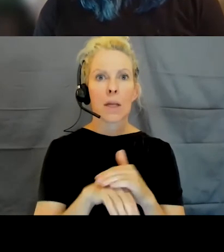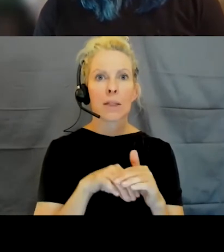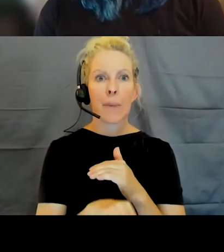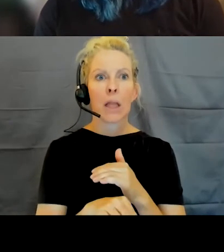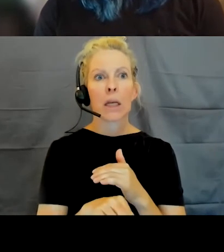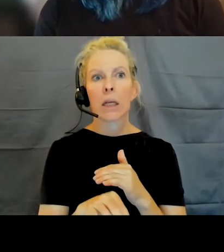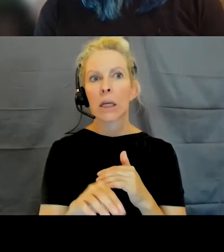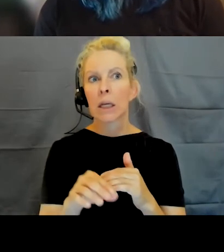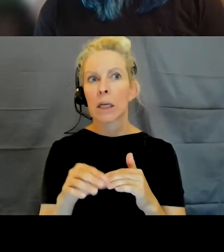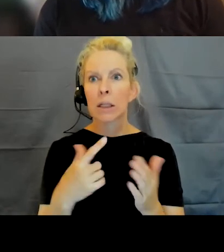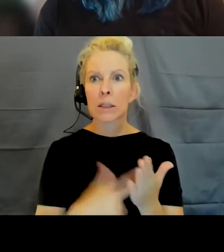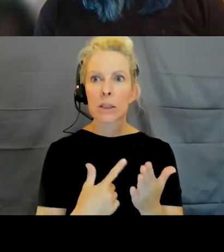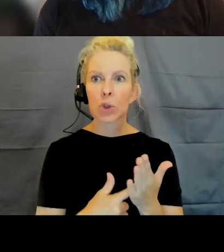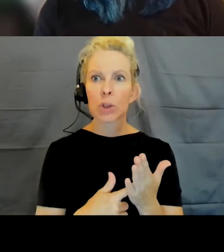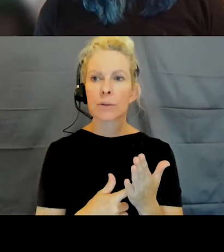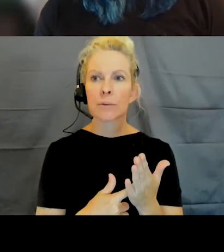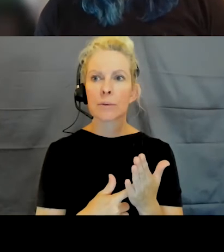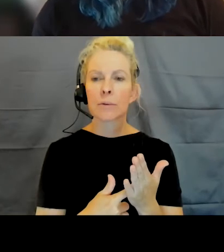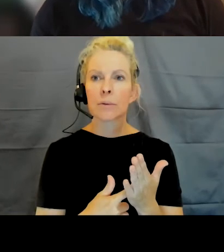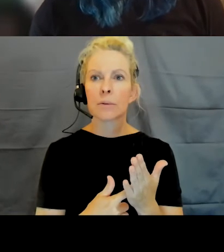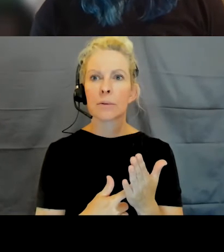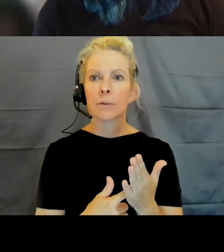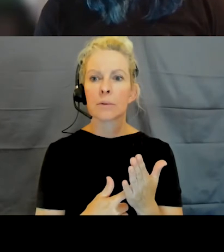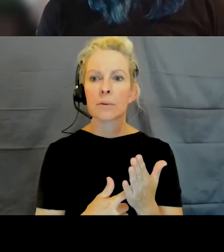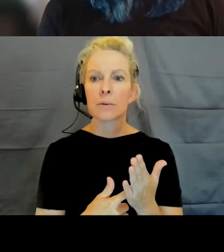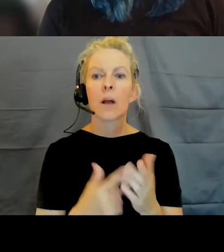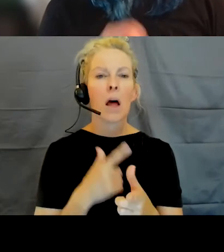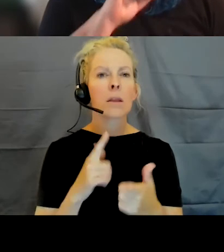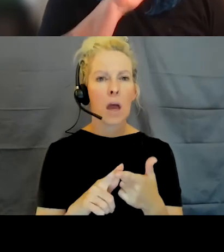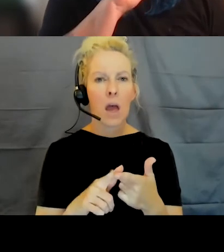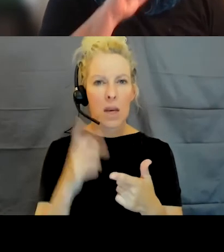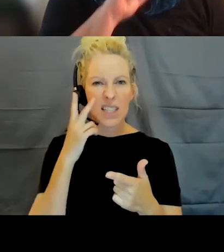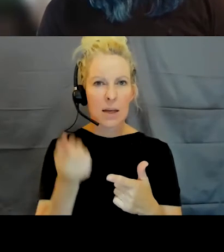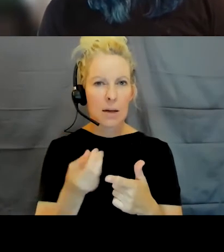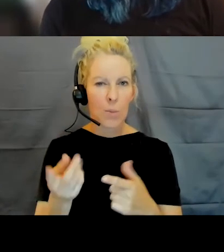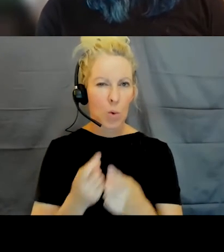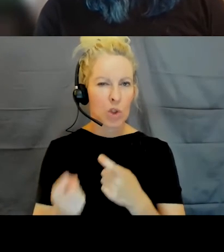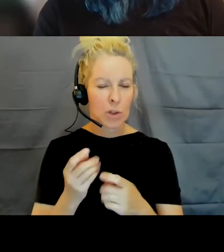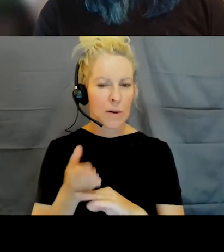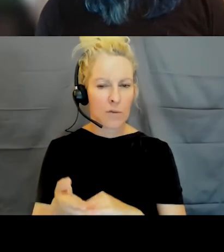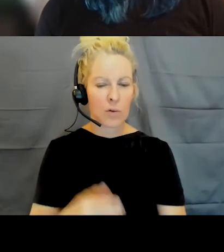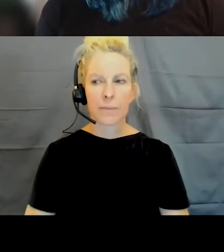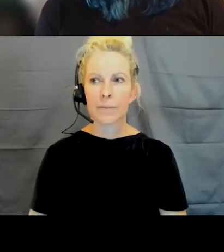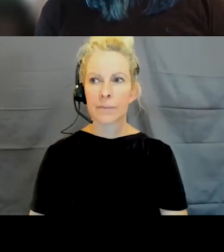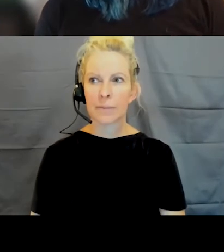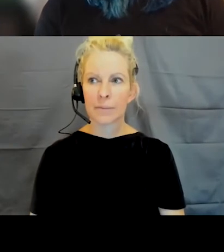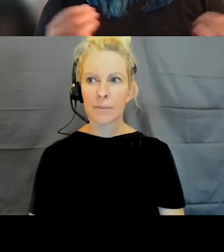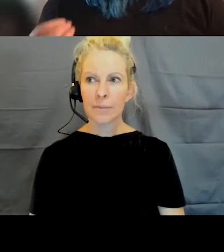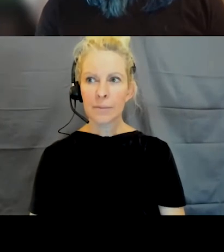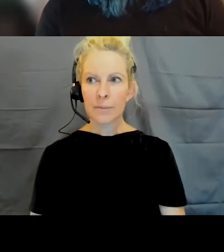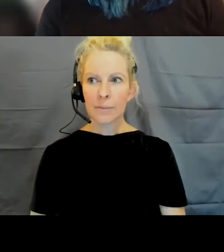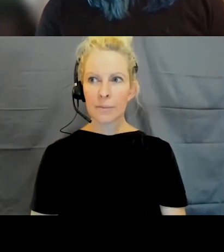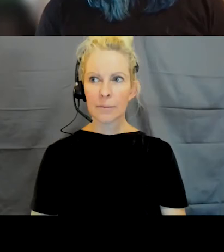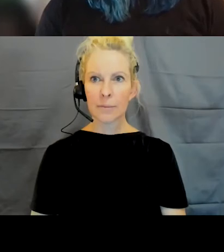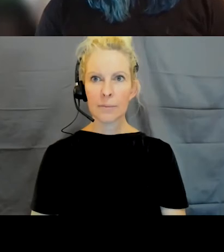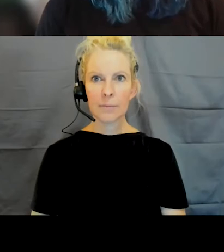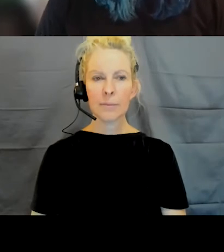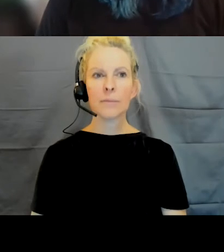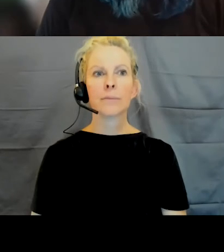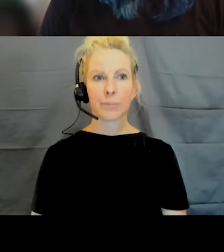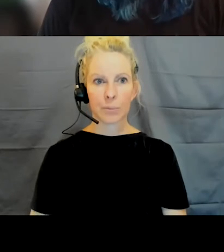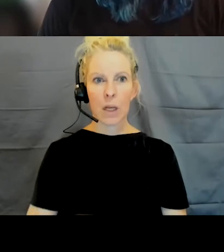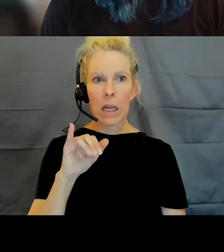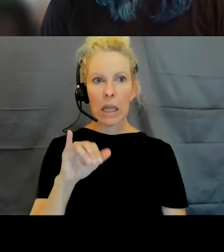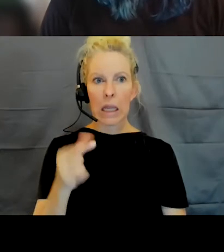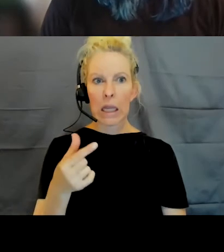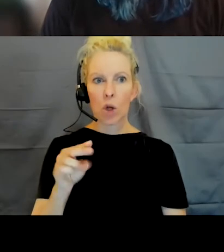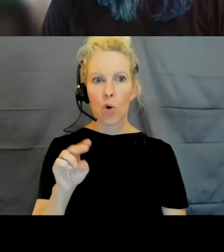then we could maybe get some questions, I see a couple. One more thing here is ignored. So often,